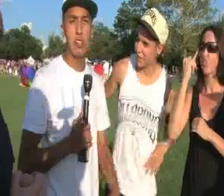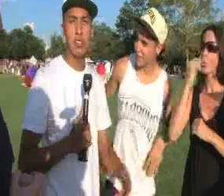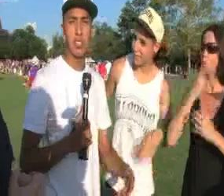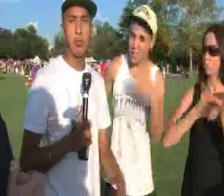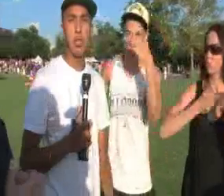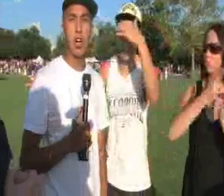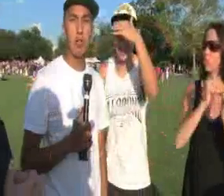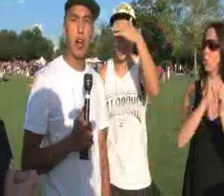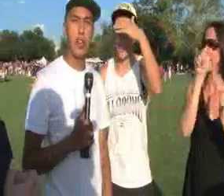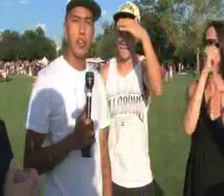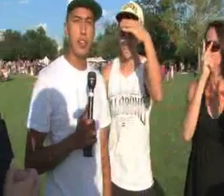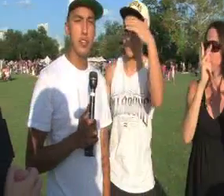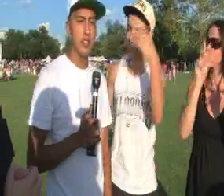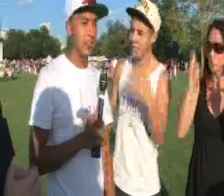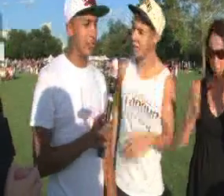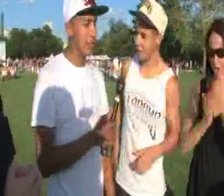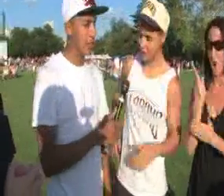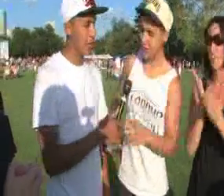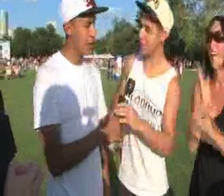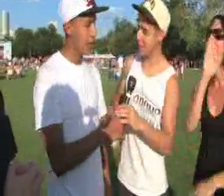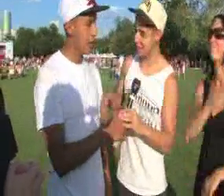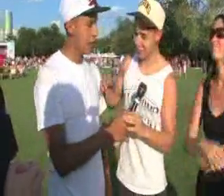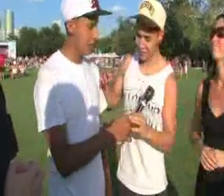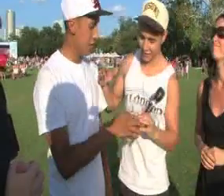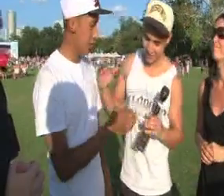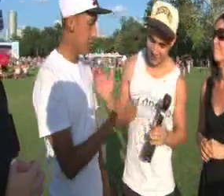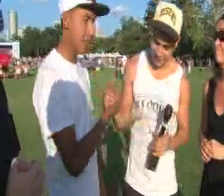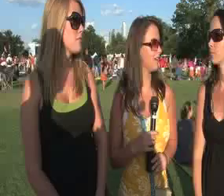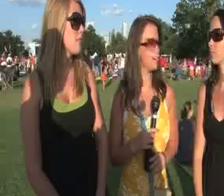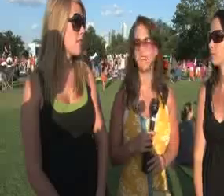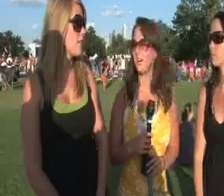you should be all right. That's what I am talking about.